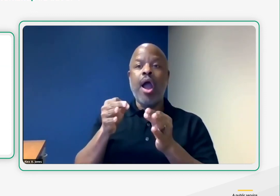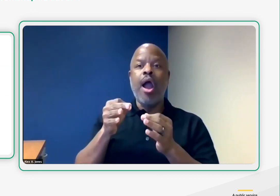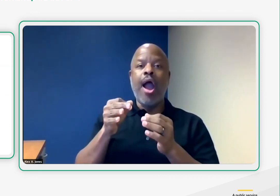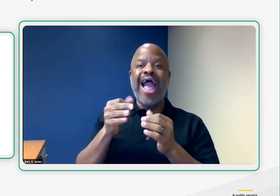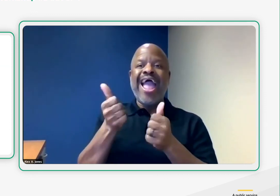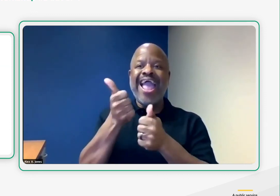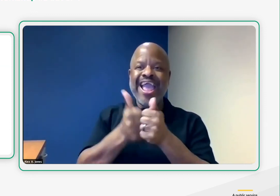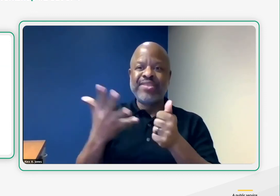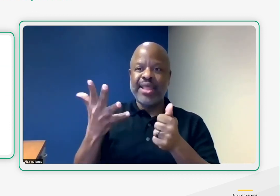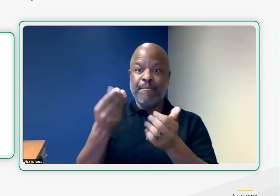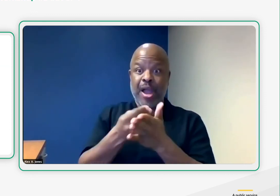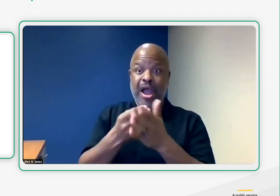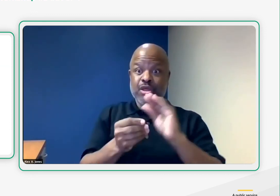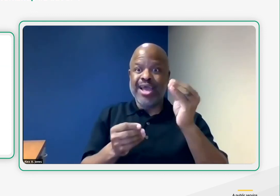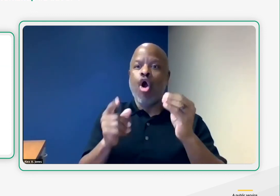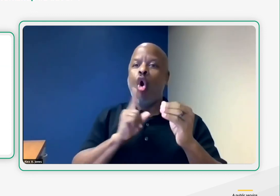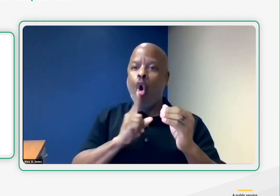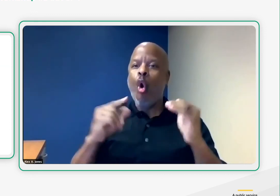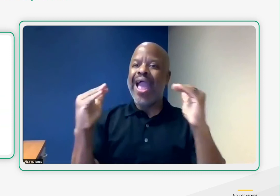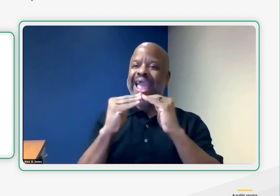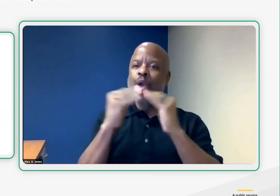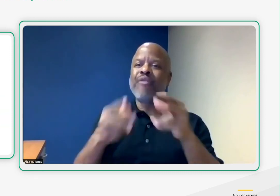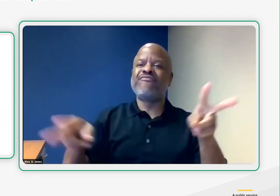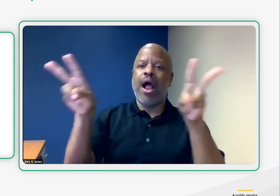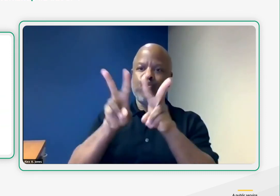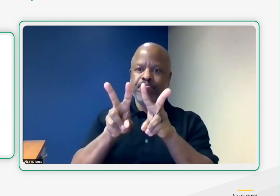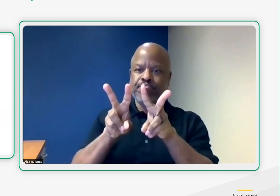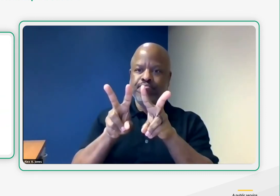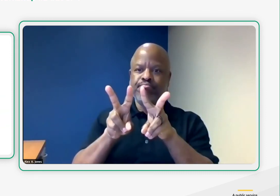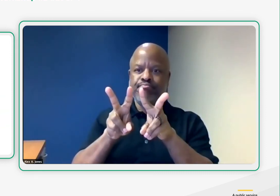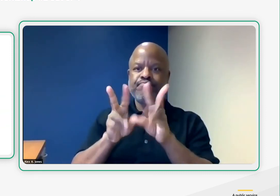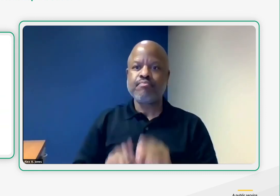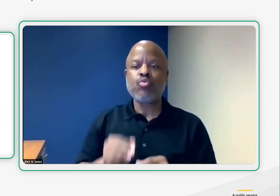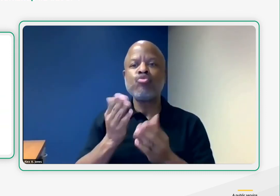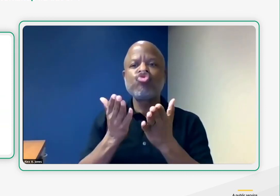But that rule says that everything has equal value. All of those funds have equal value.